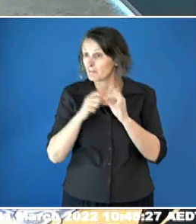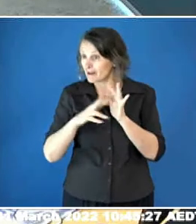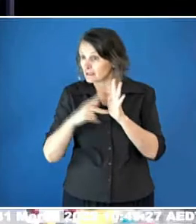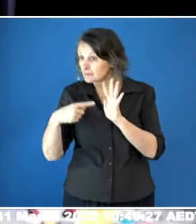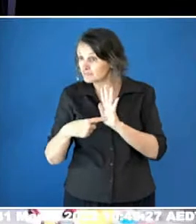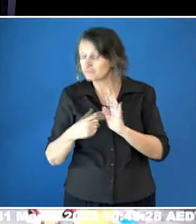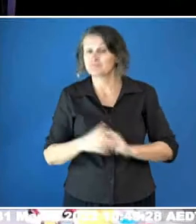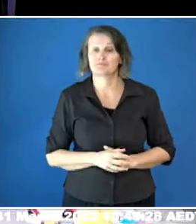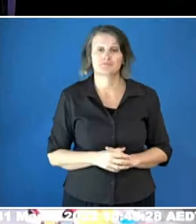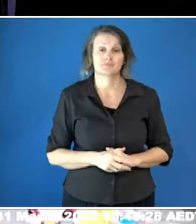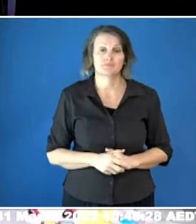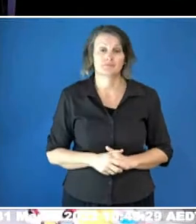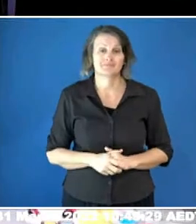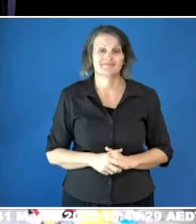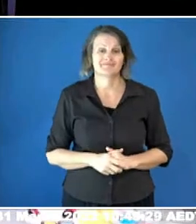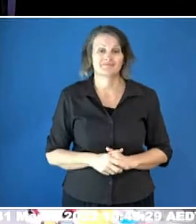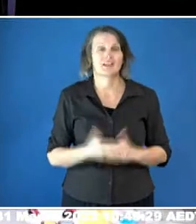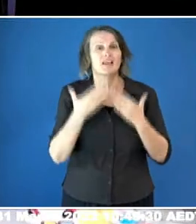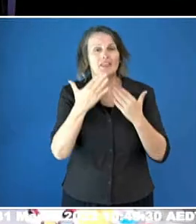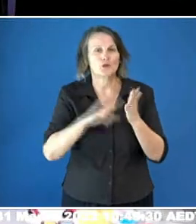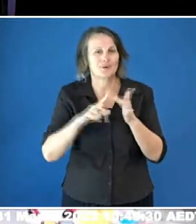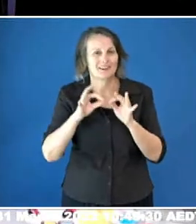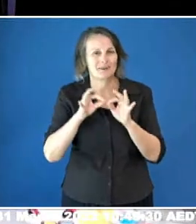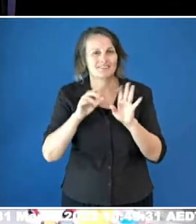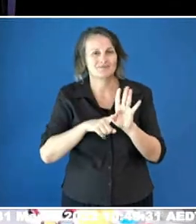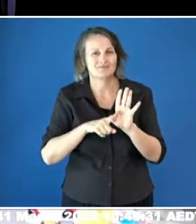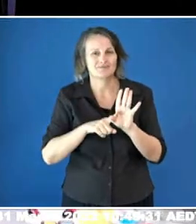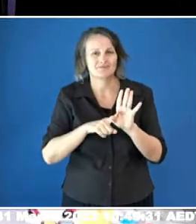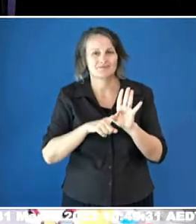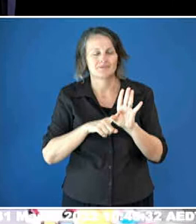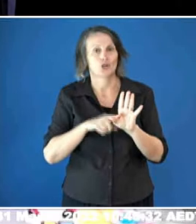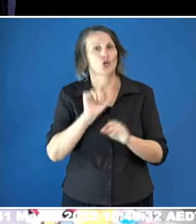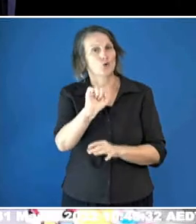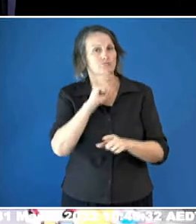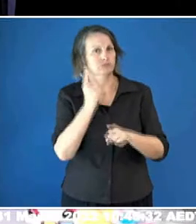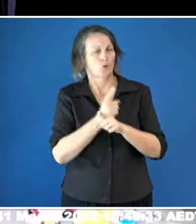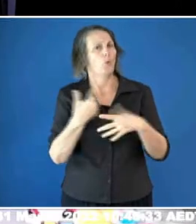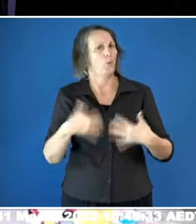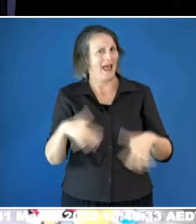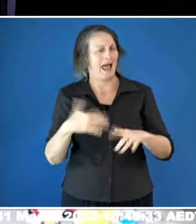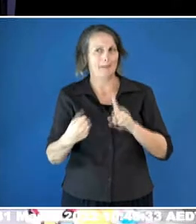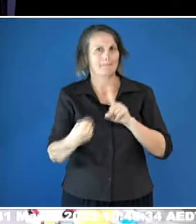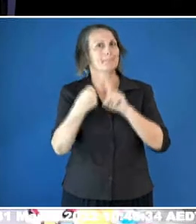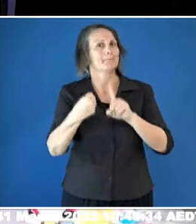Thank you, Libby. It was very powerful to hear what you had to say today.